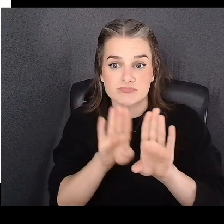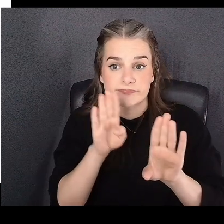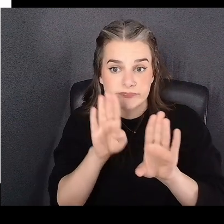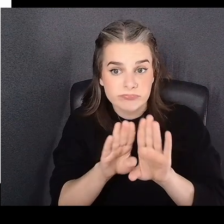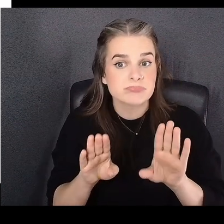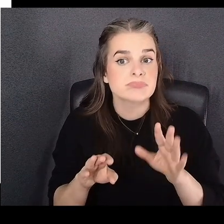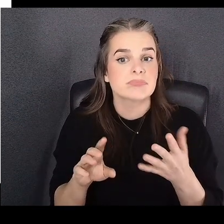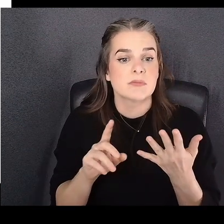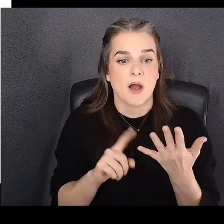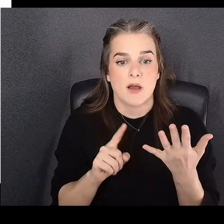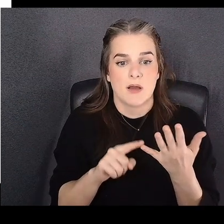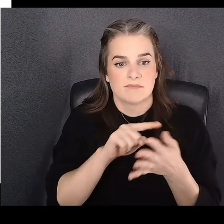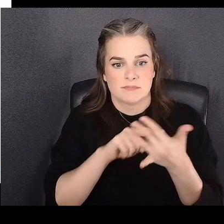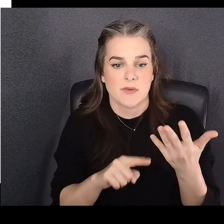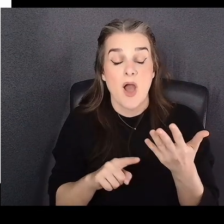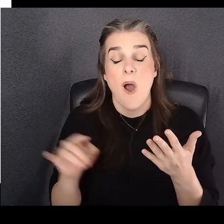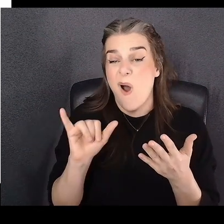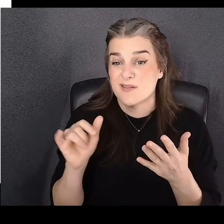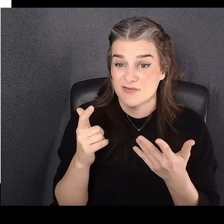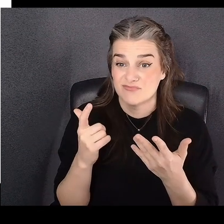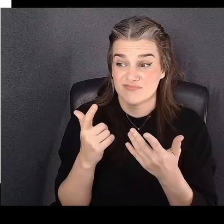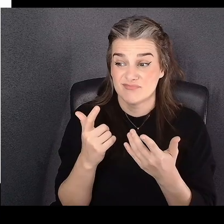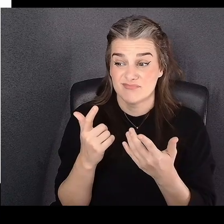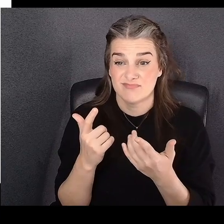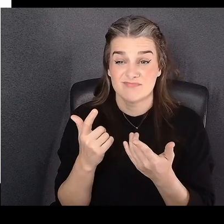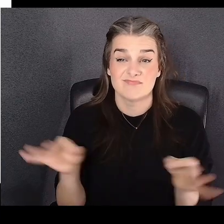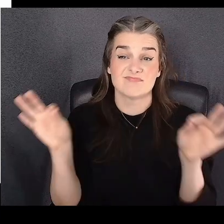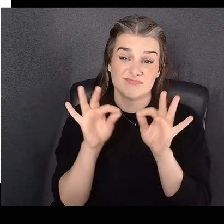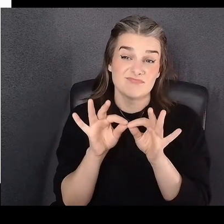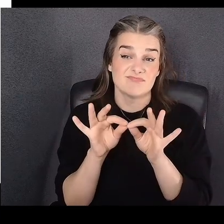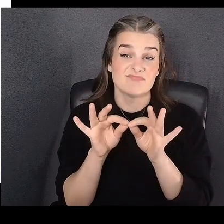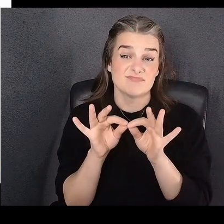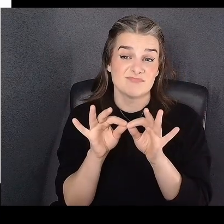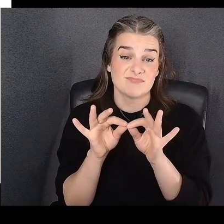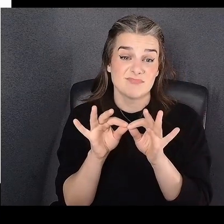so understanding how to reset passwords,